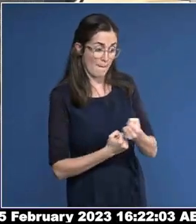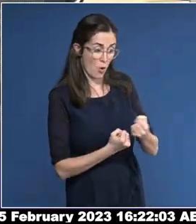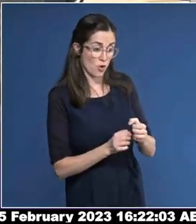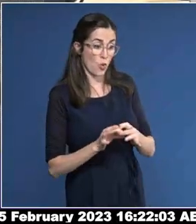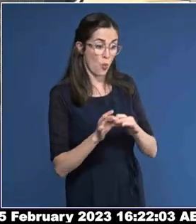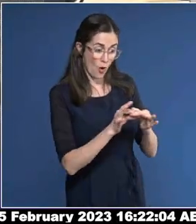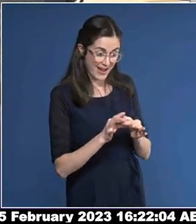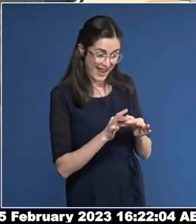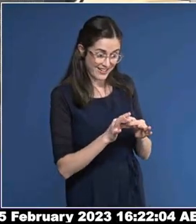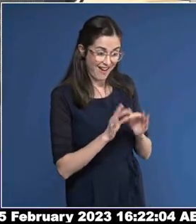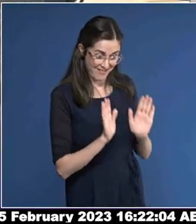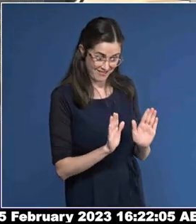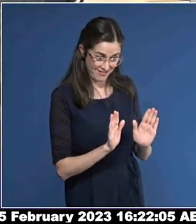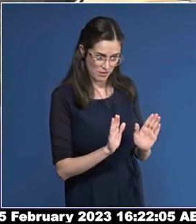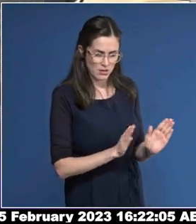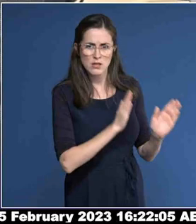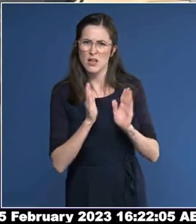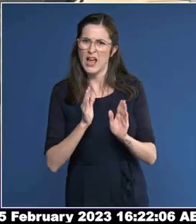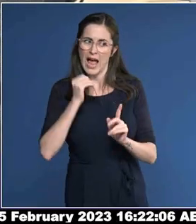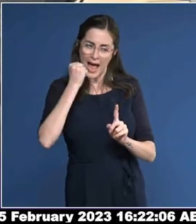It's an ongoing discussion and topic area.